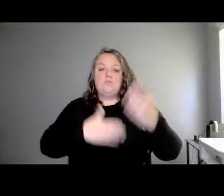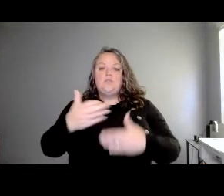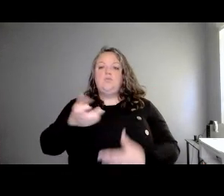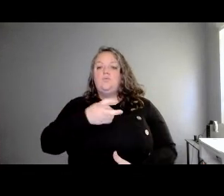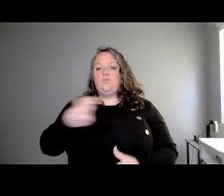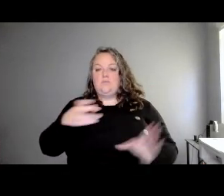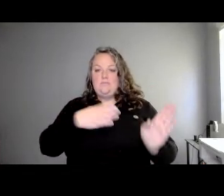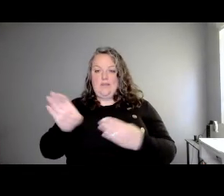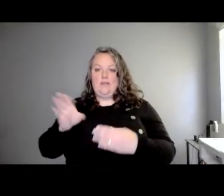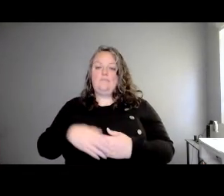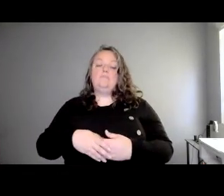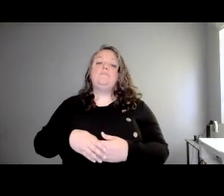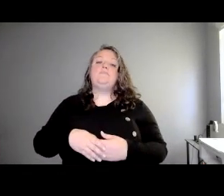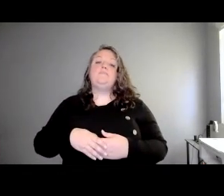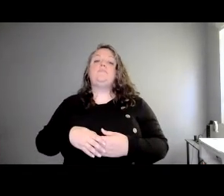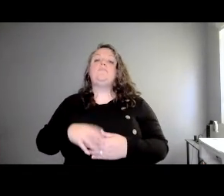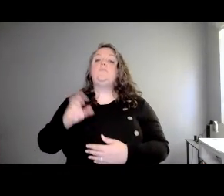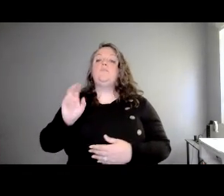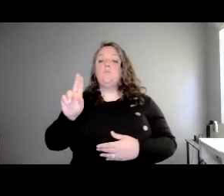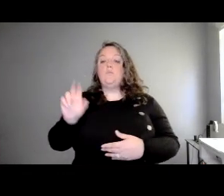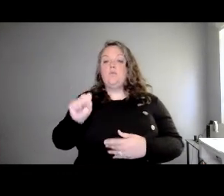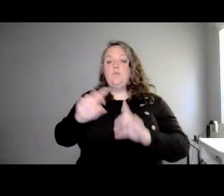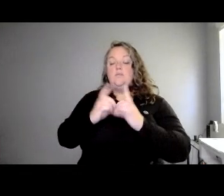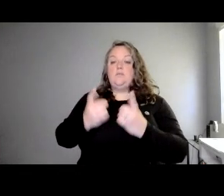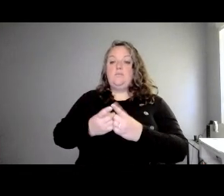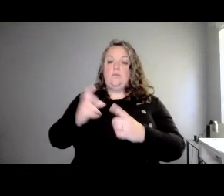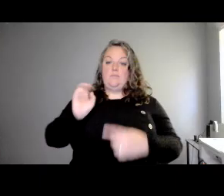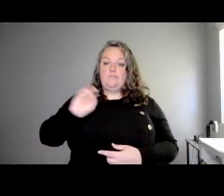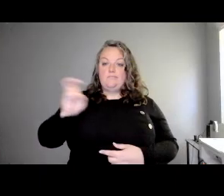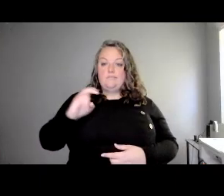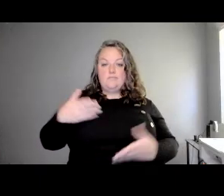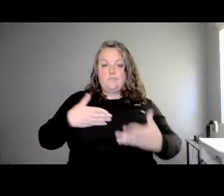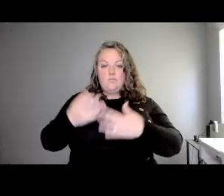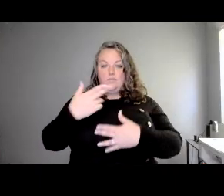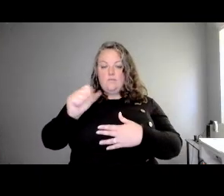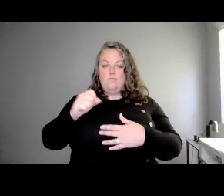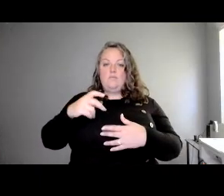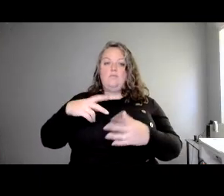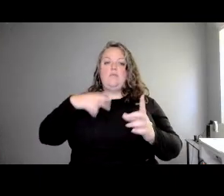the US Department of Transportation through federal highway oversees public rights of way. The